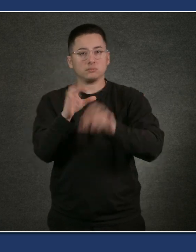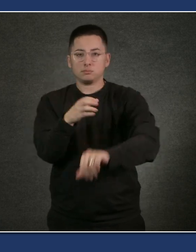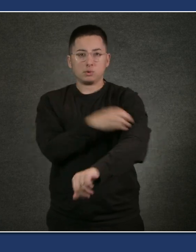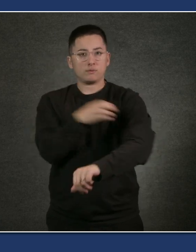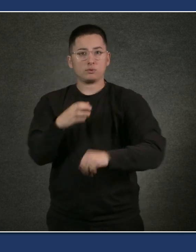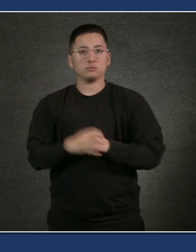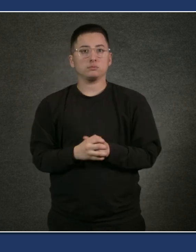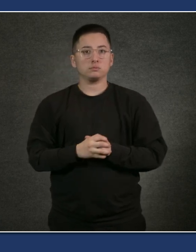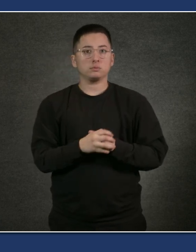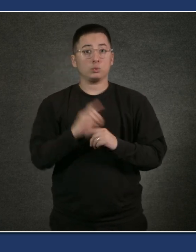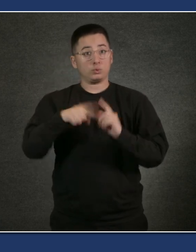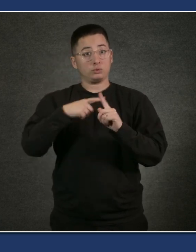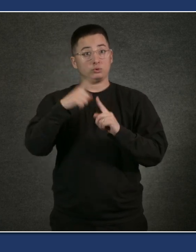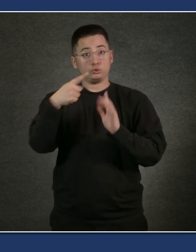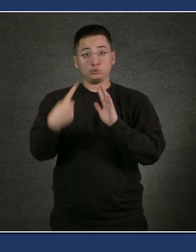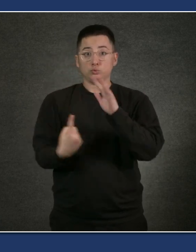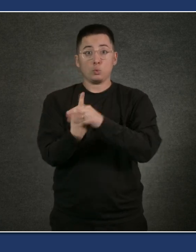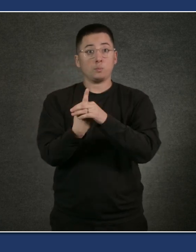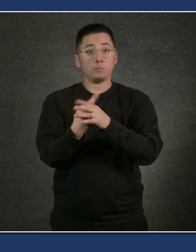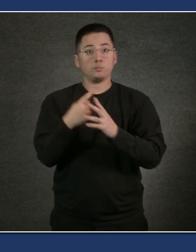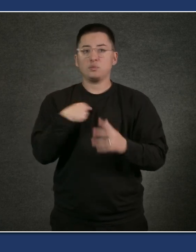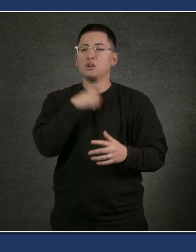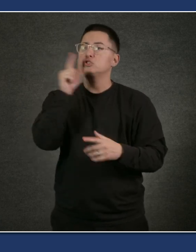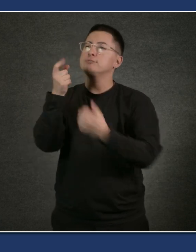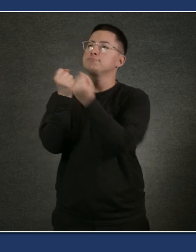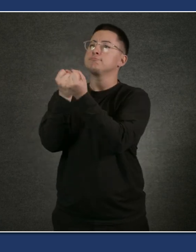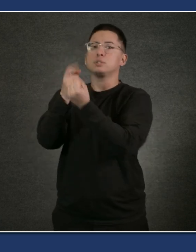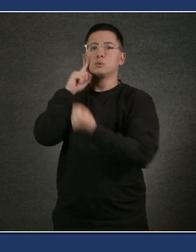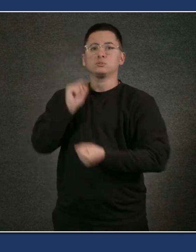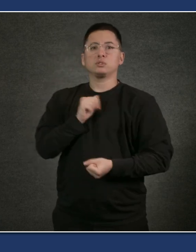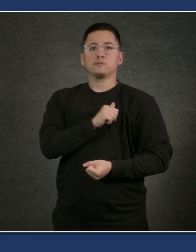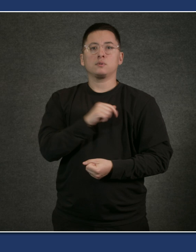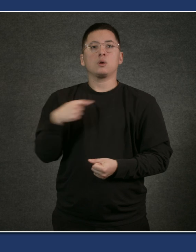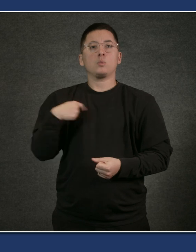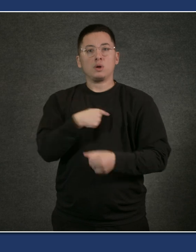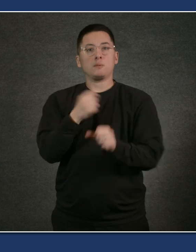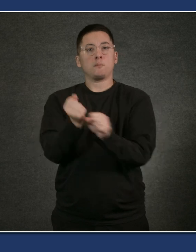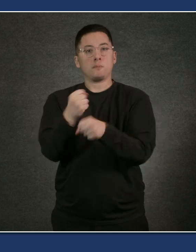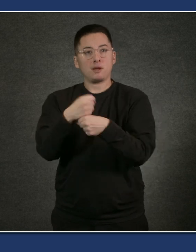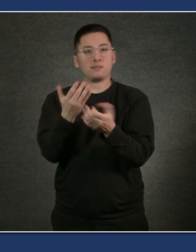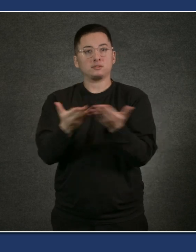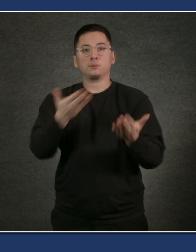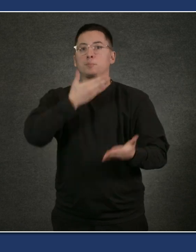We make things better for the entire state. I've seen firsthand how change happens.